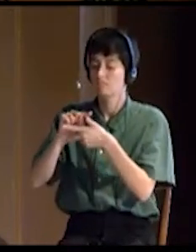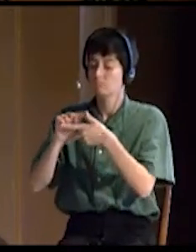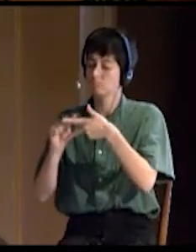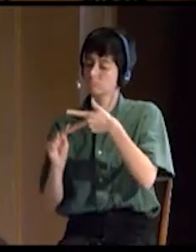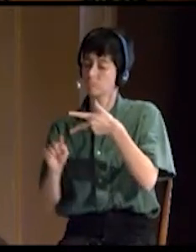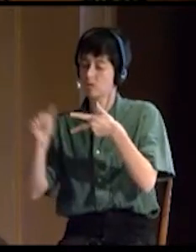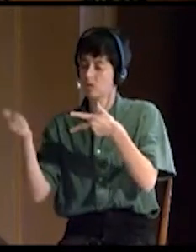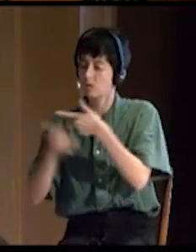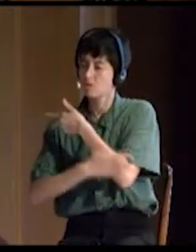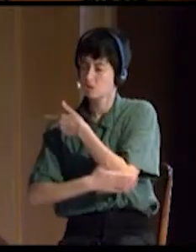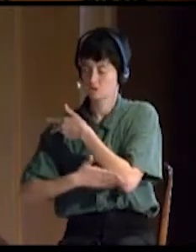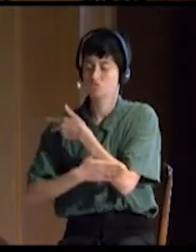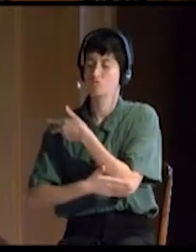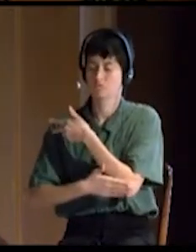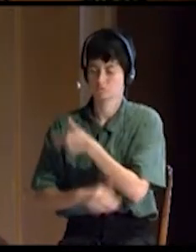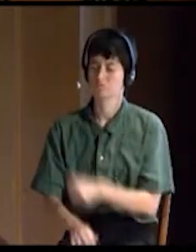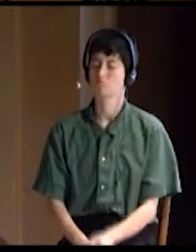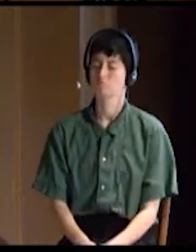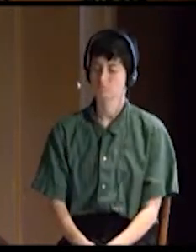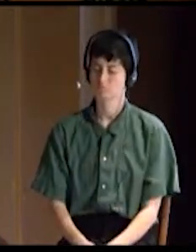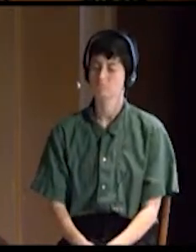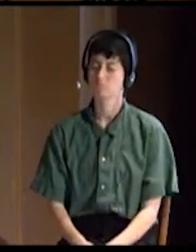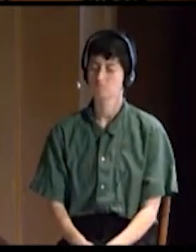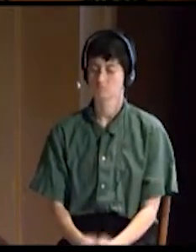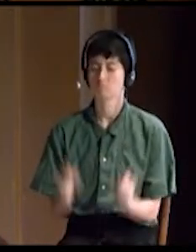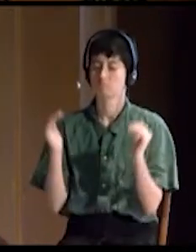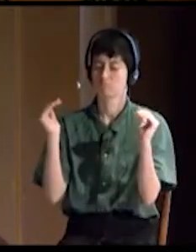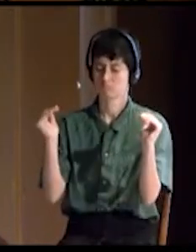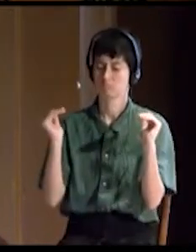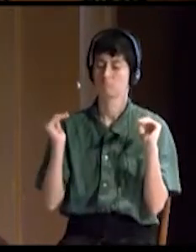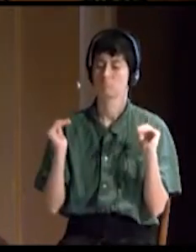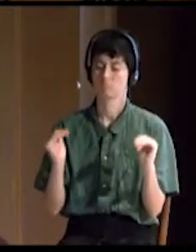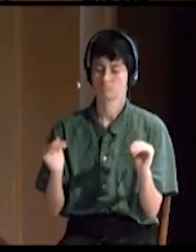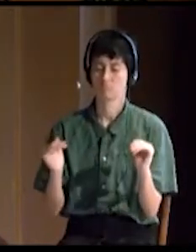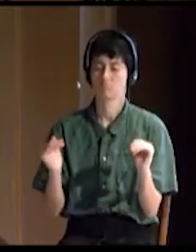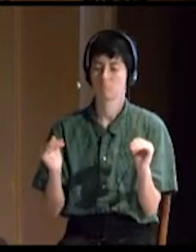And lastly, what I found one of the most incredible outcomes